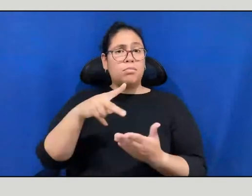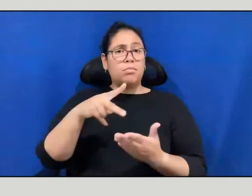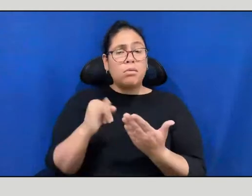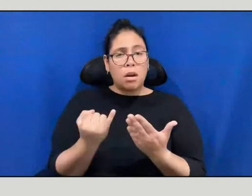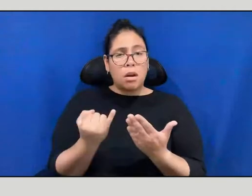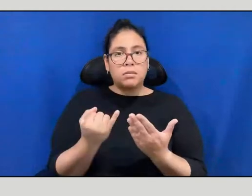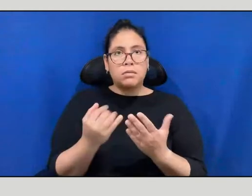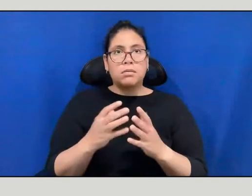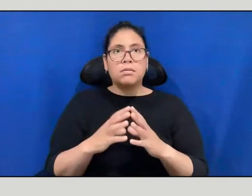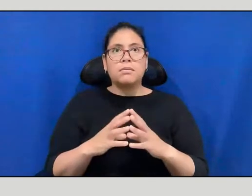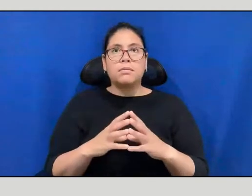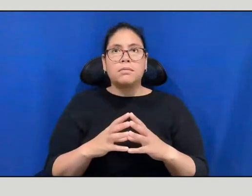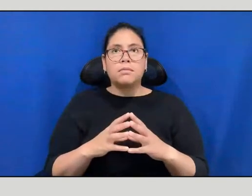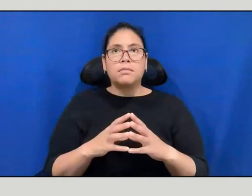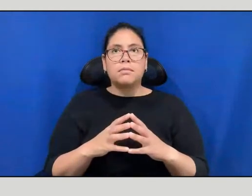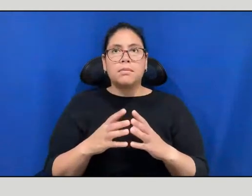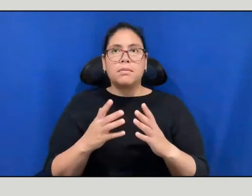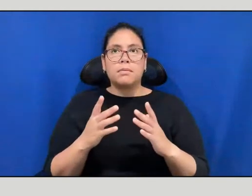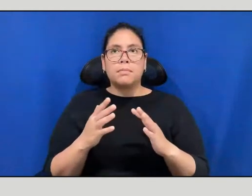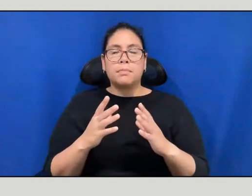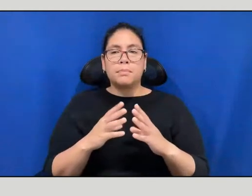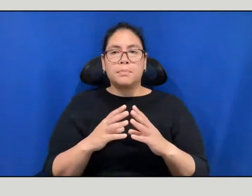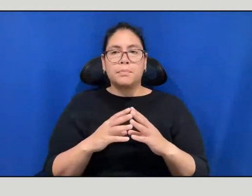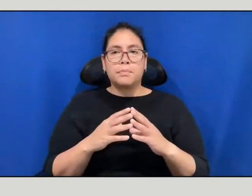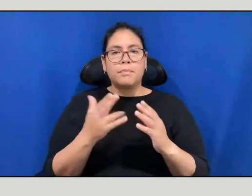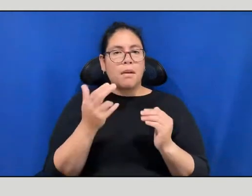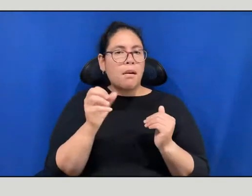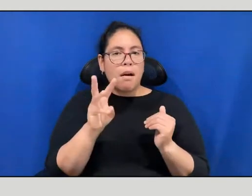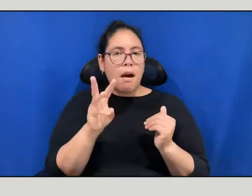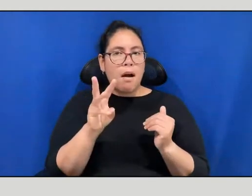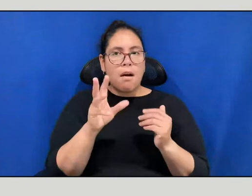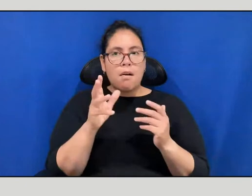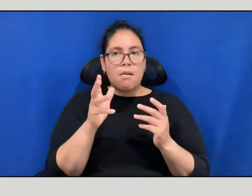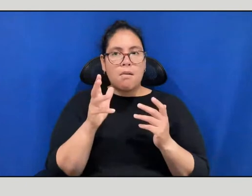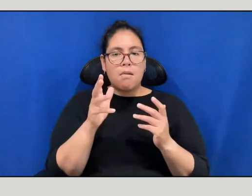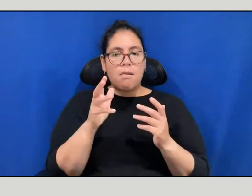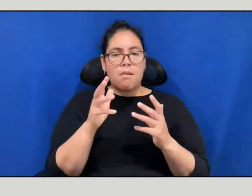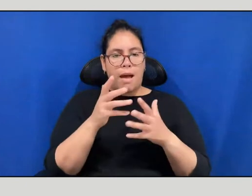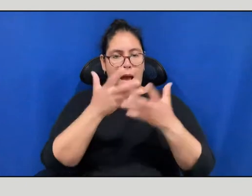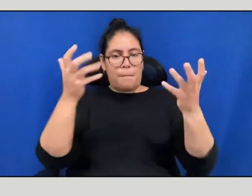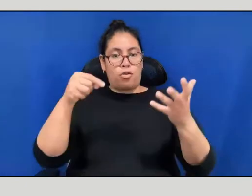how much the central story is relevant for these two groups of audiences,